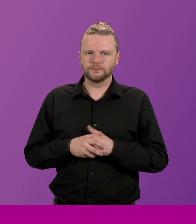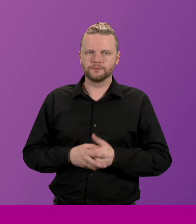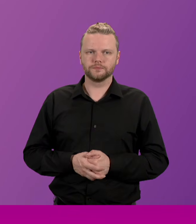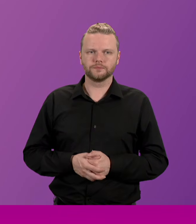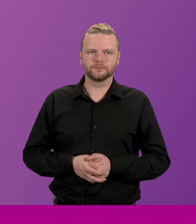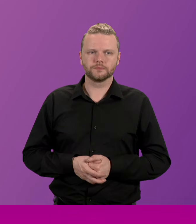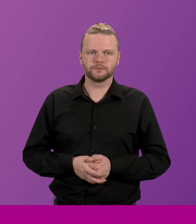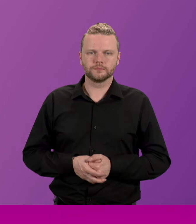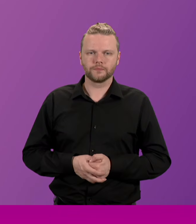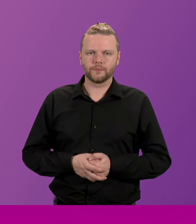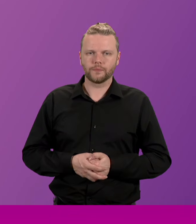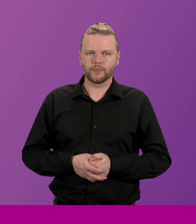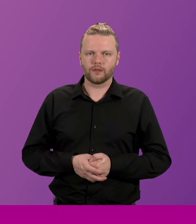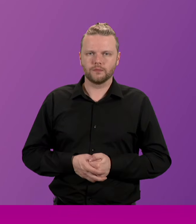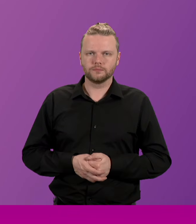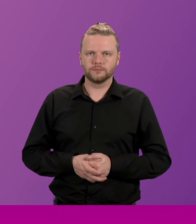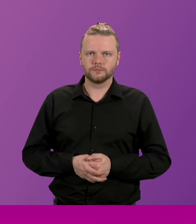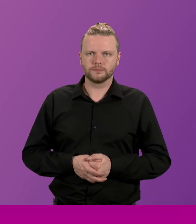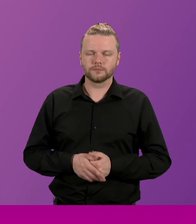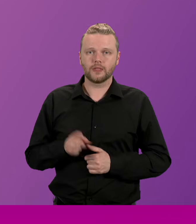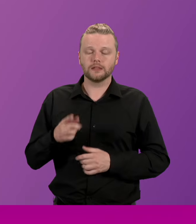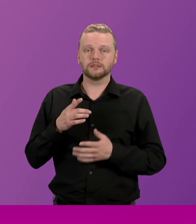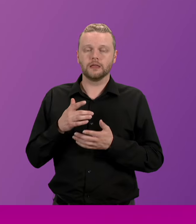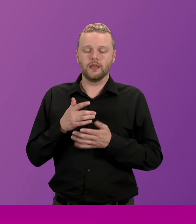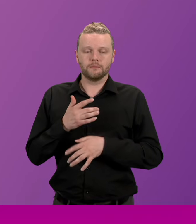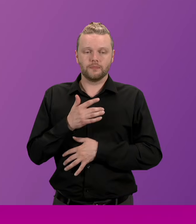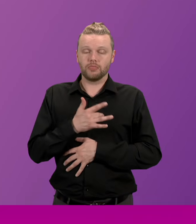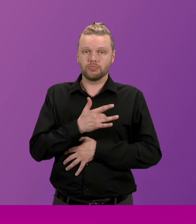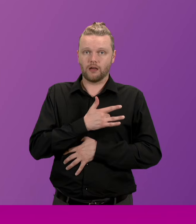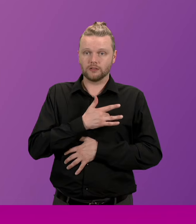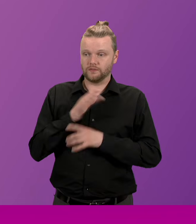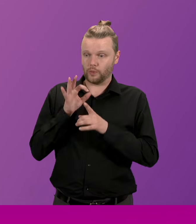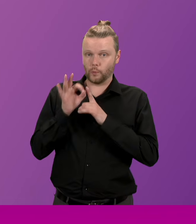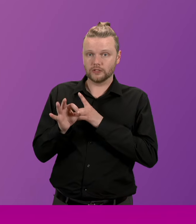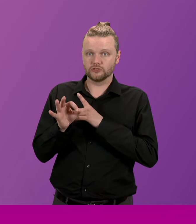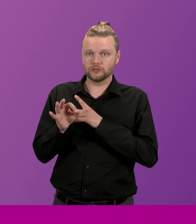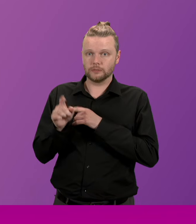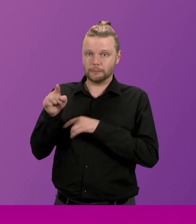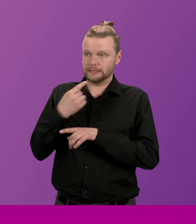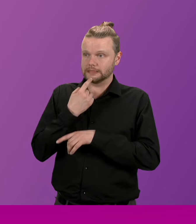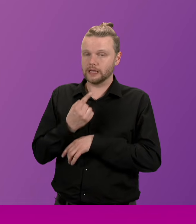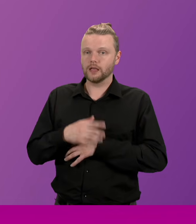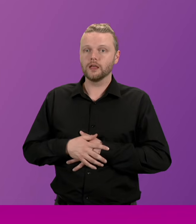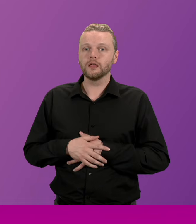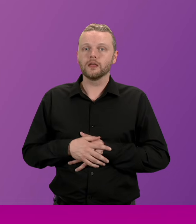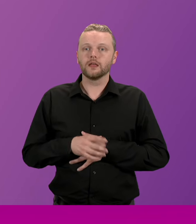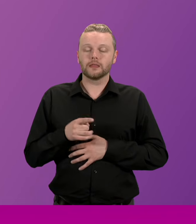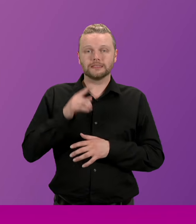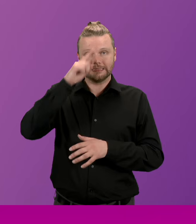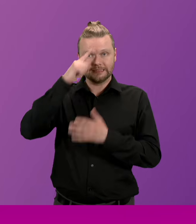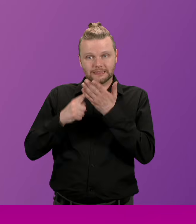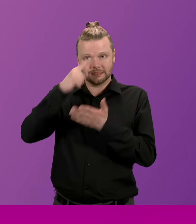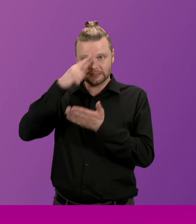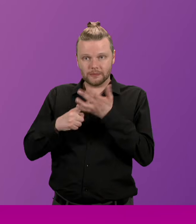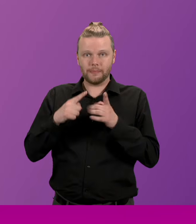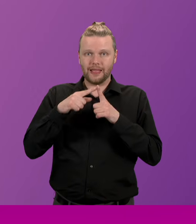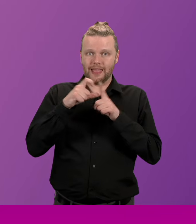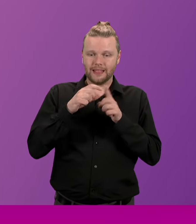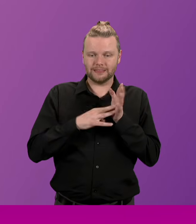At the heart of the question that Rachael Hamilton put to me was decision making by Ed Miliband. I